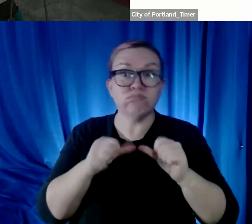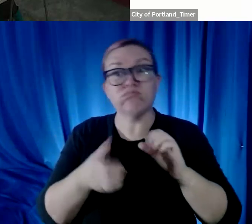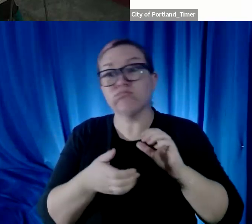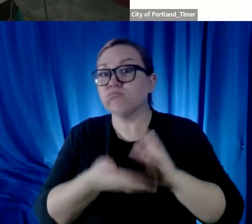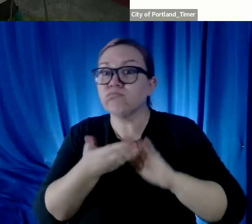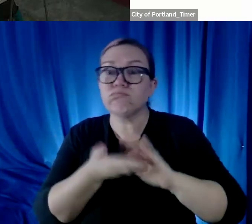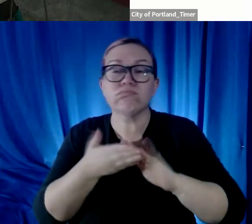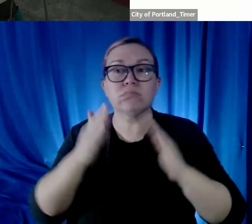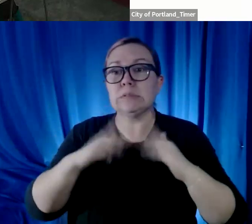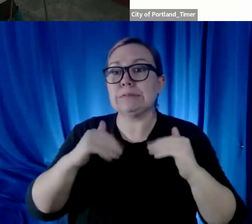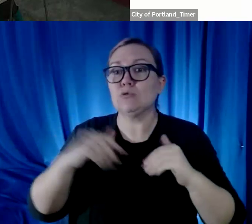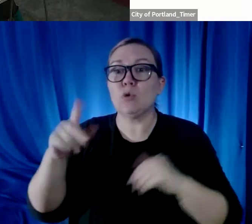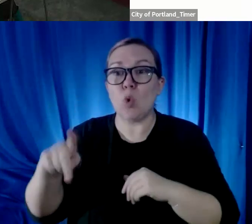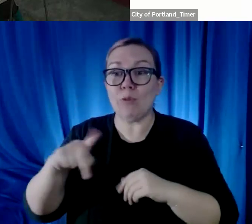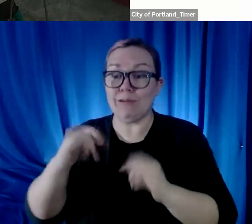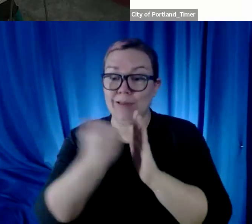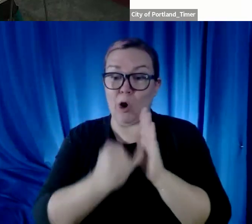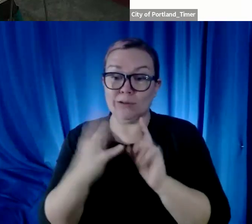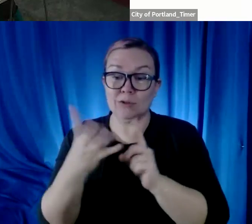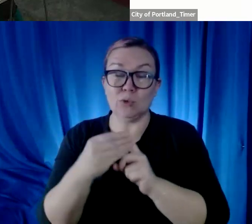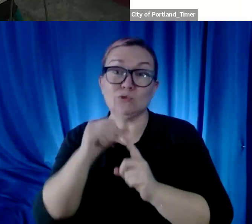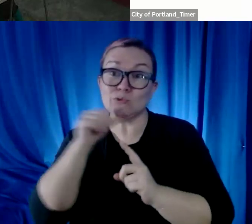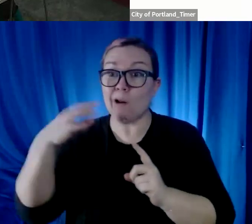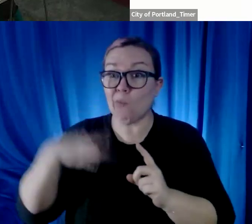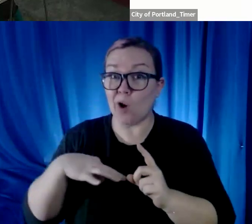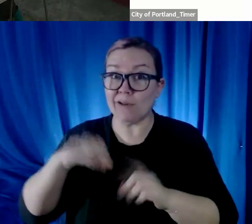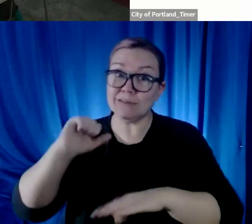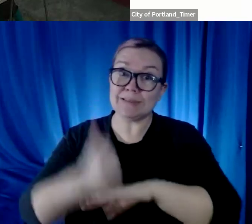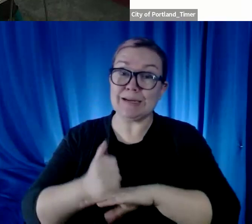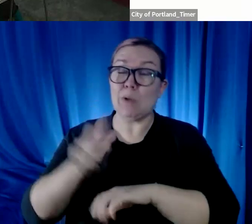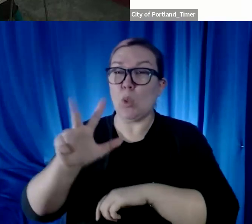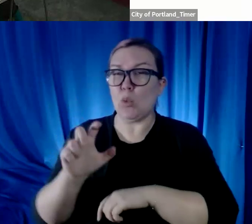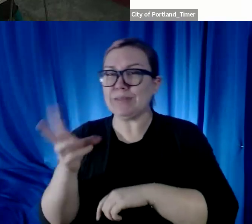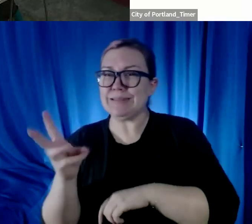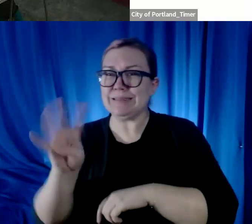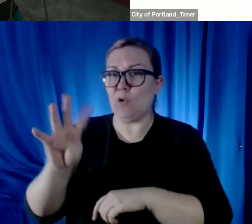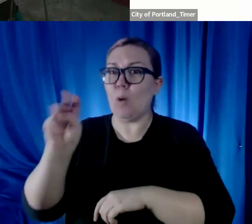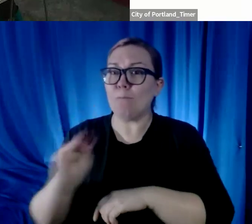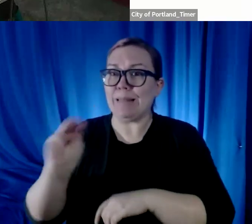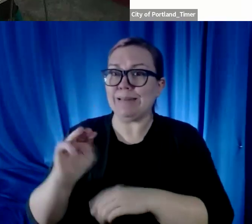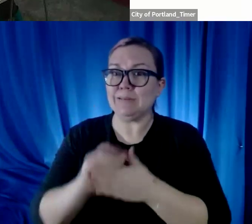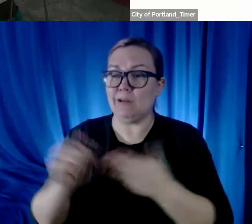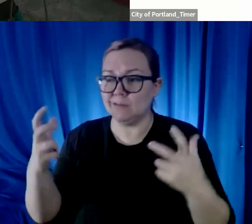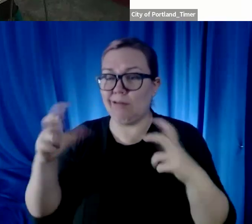The arts and culture nonprofits put 364 million into the economy in Portland every year.